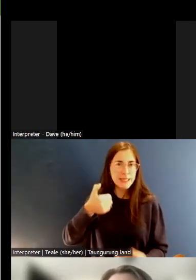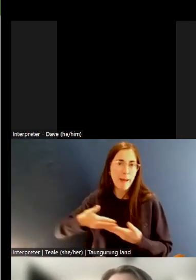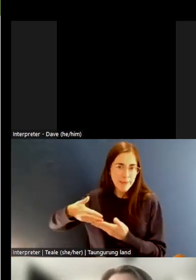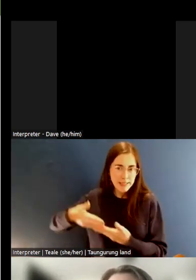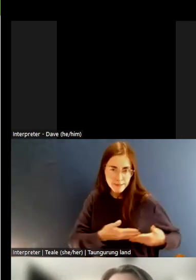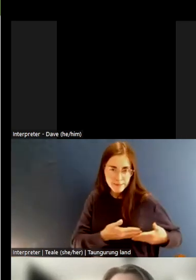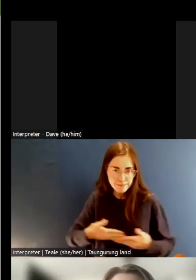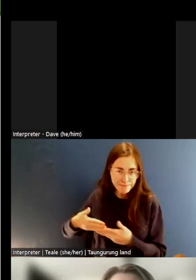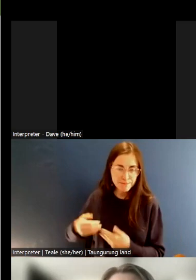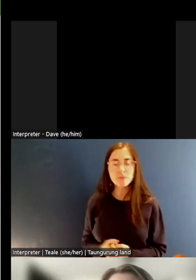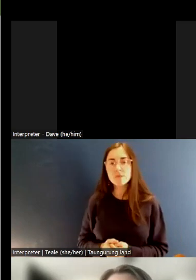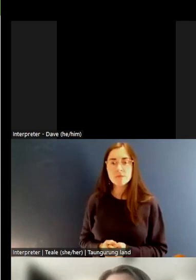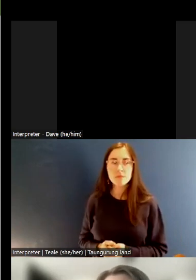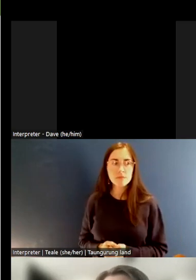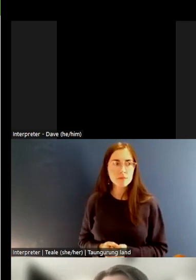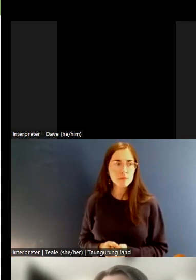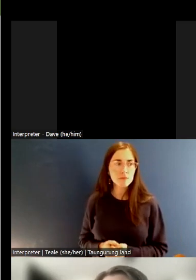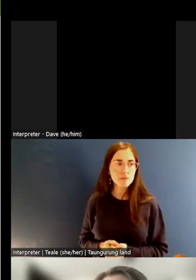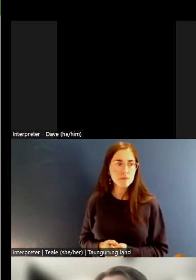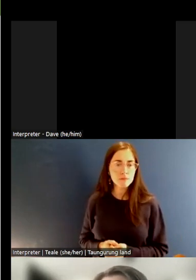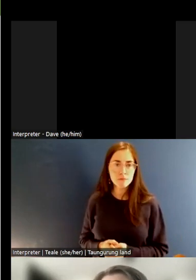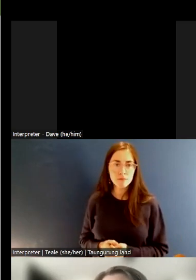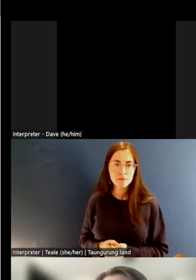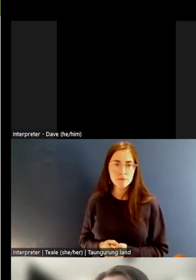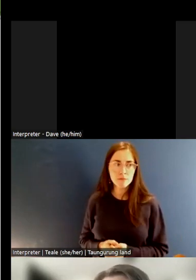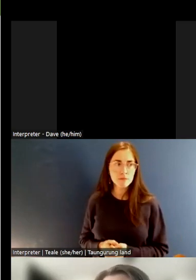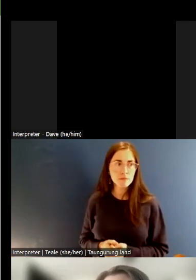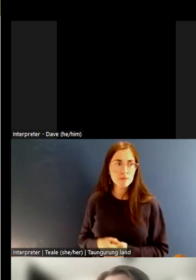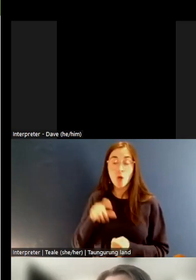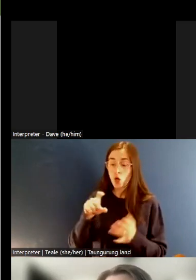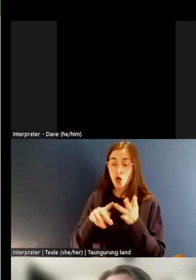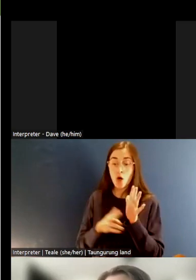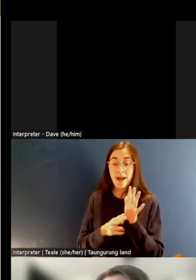In terms of causes of hearing loss, the connexin 26 was 20%,